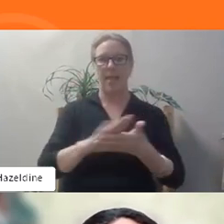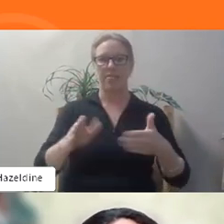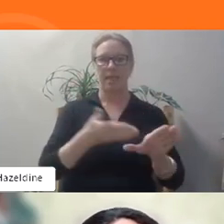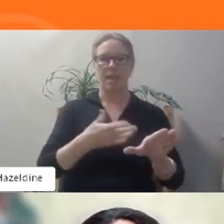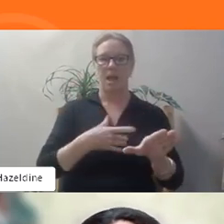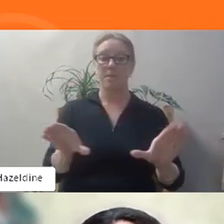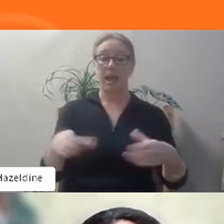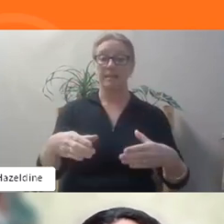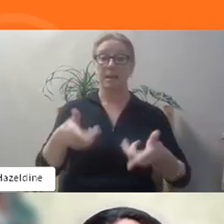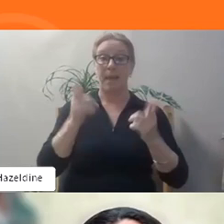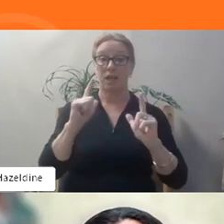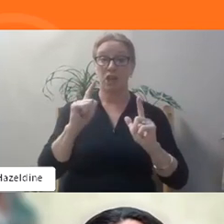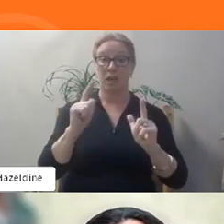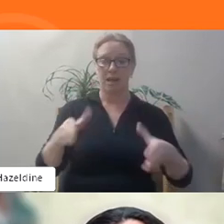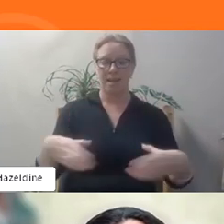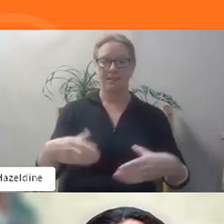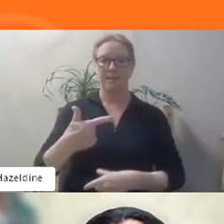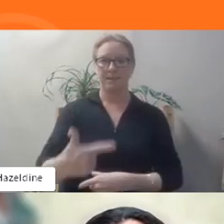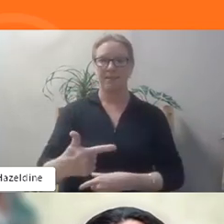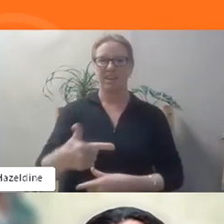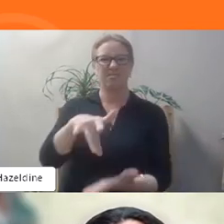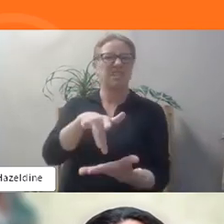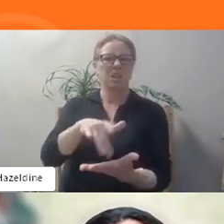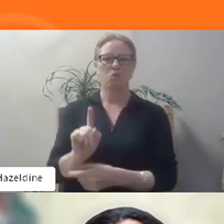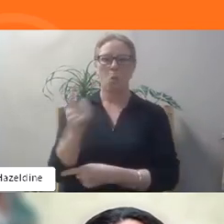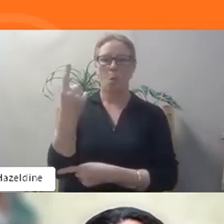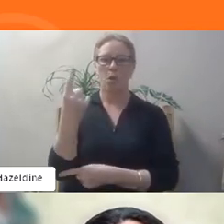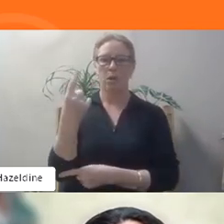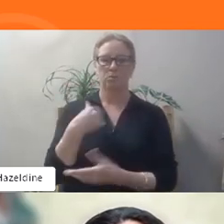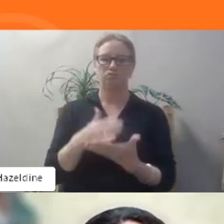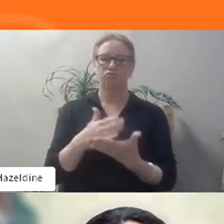Cluster 7 is sort of central Auckland. We stretch Lynfield through to